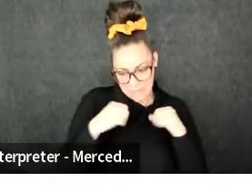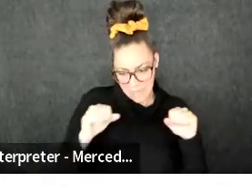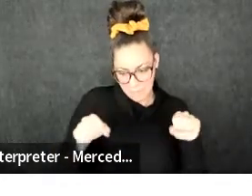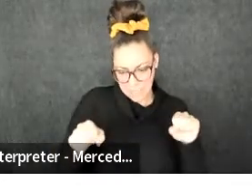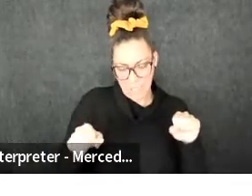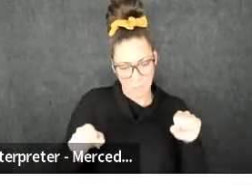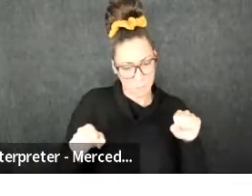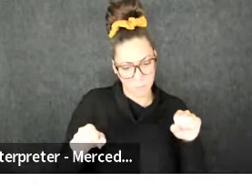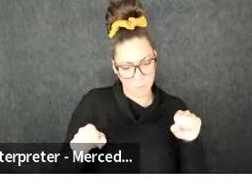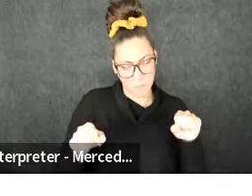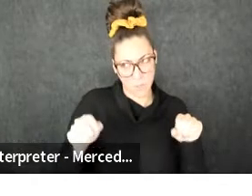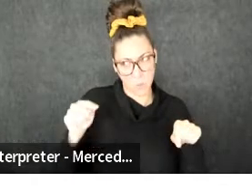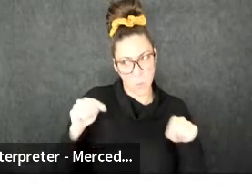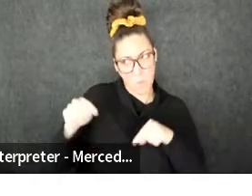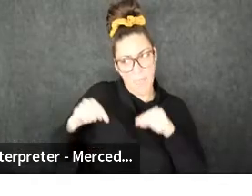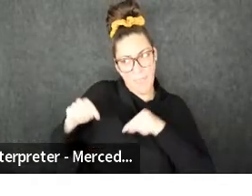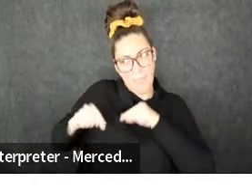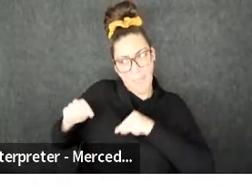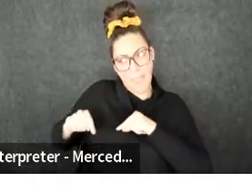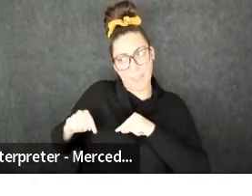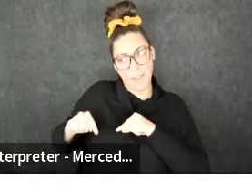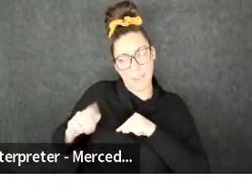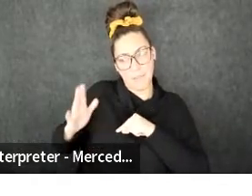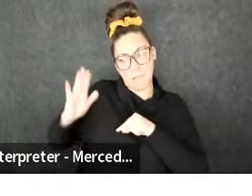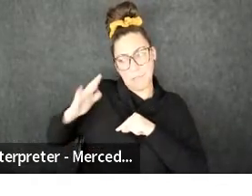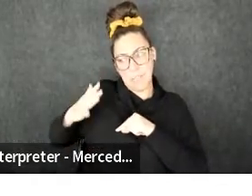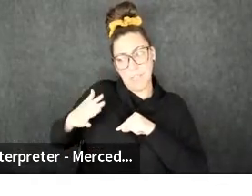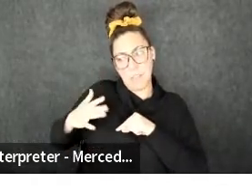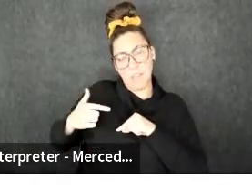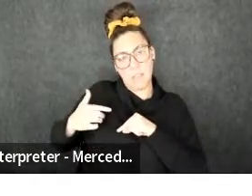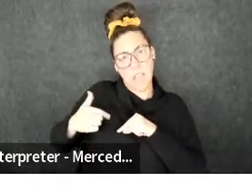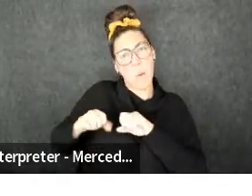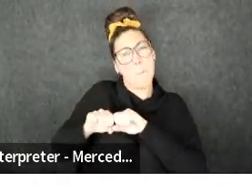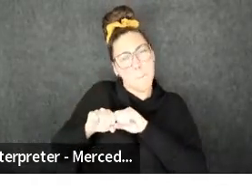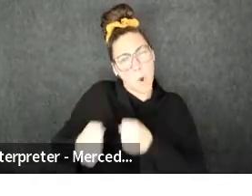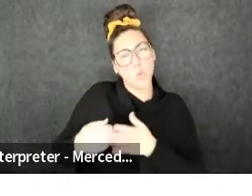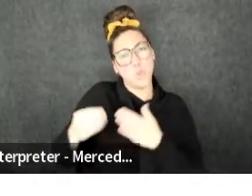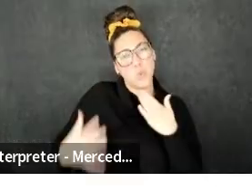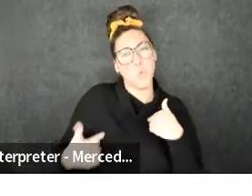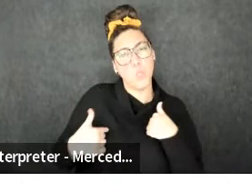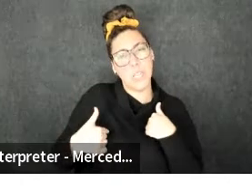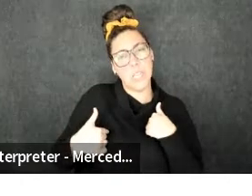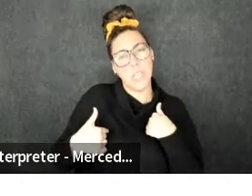go back to my roots as a broke and broken student so that when I become I'm